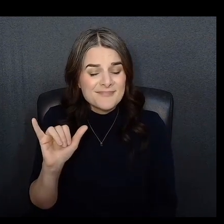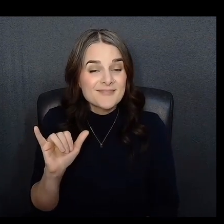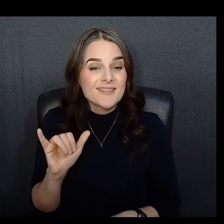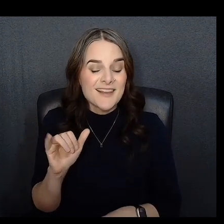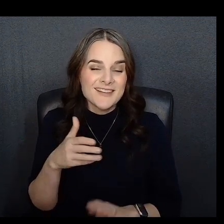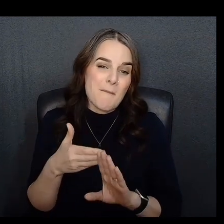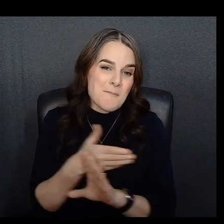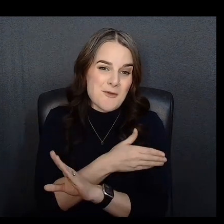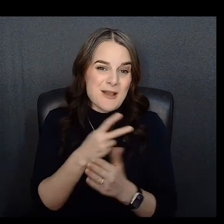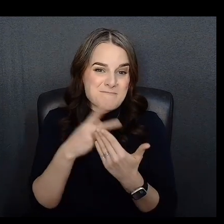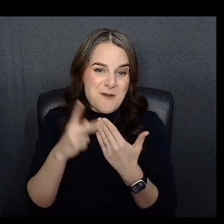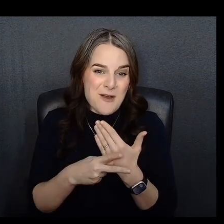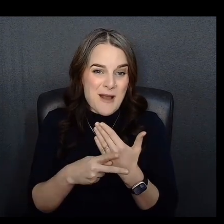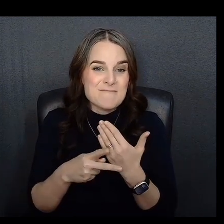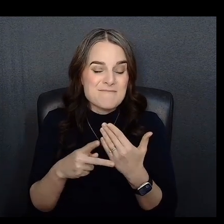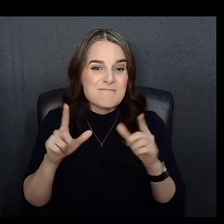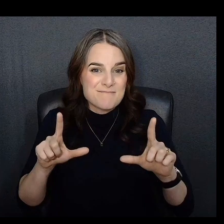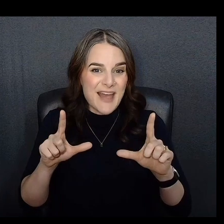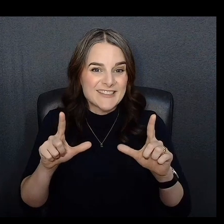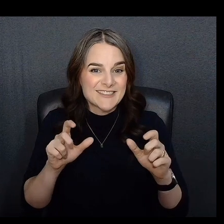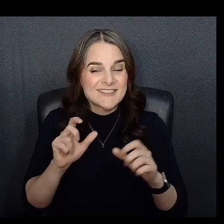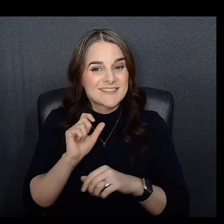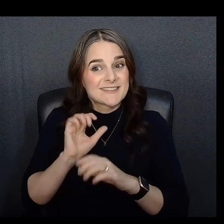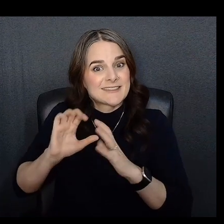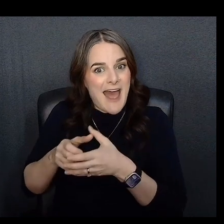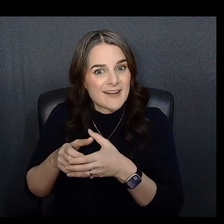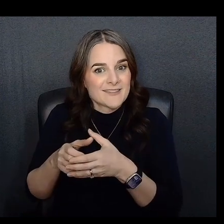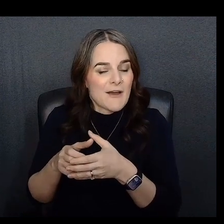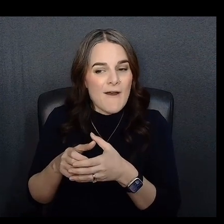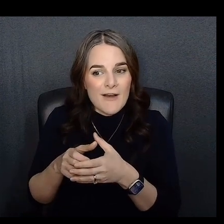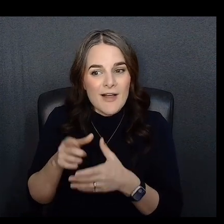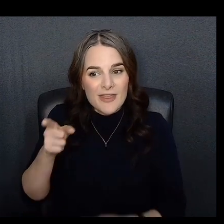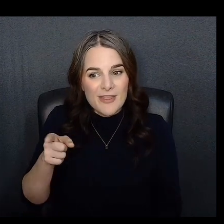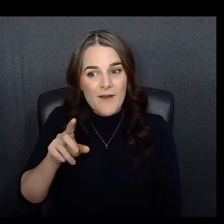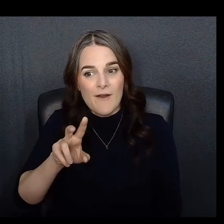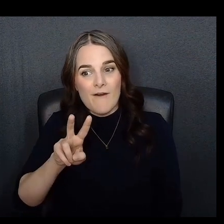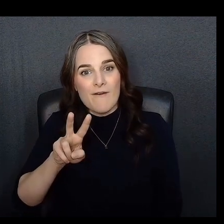from the VocoChart vocabulary sets with the app Grid for iPad.